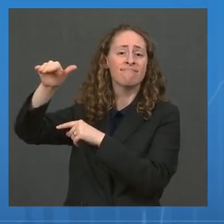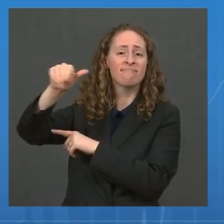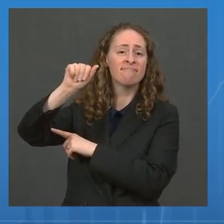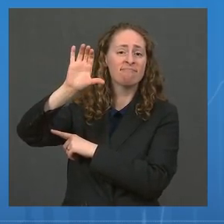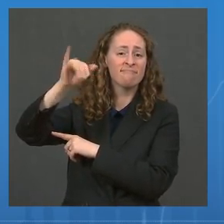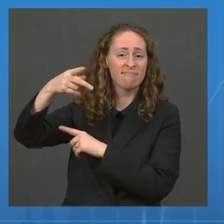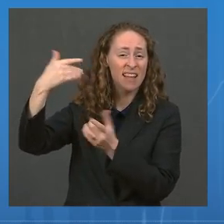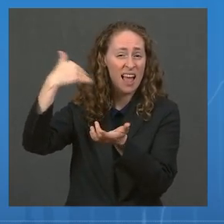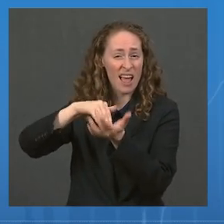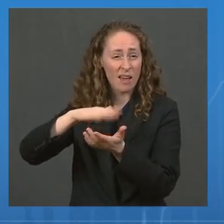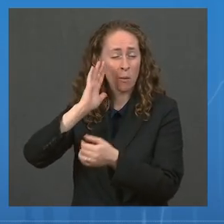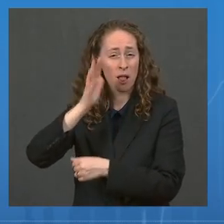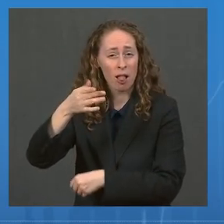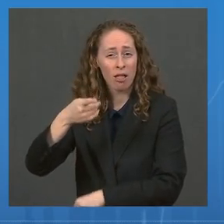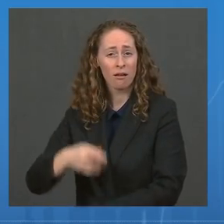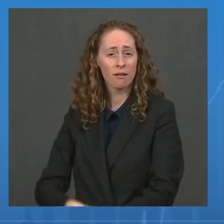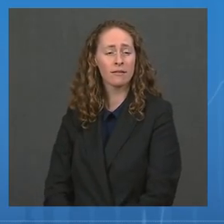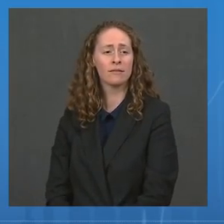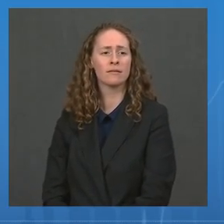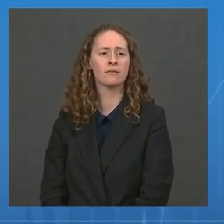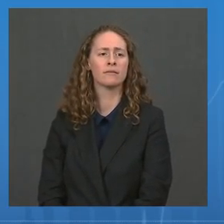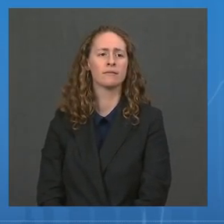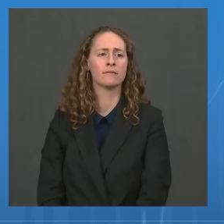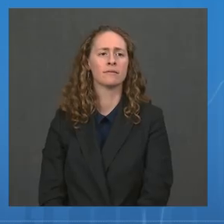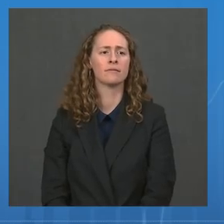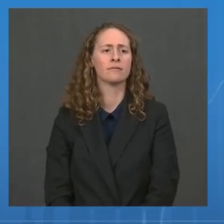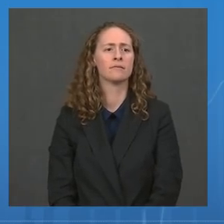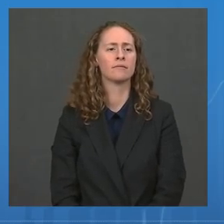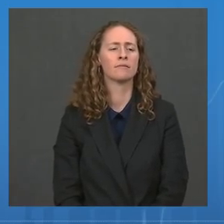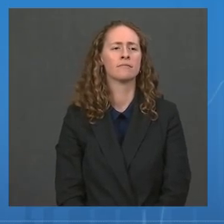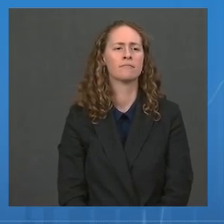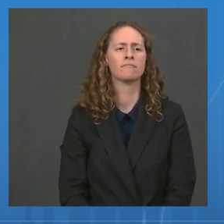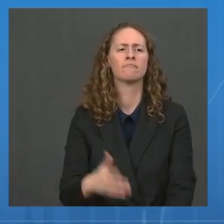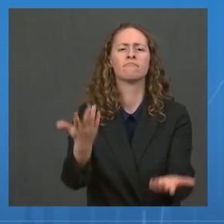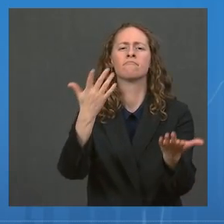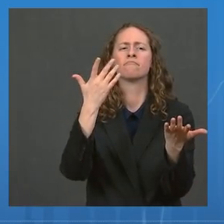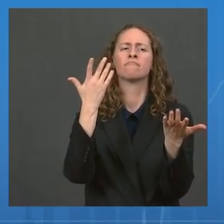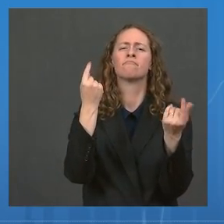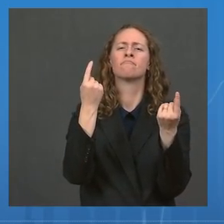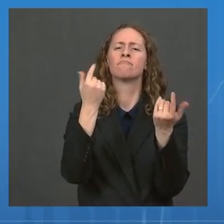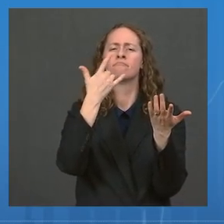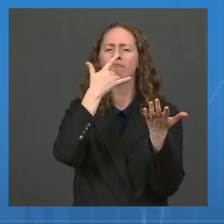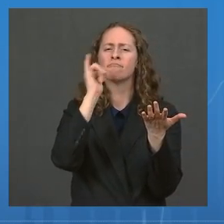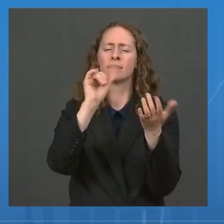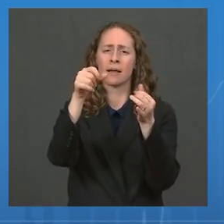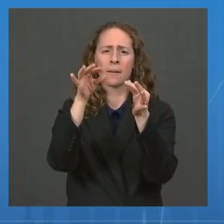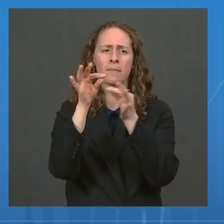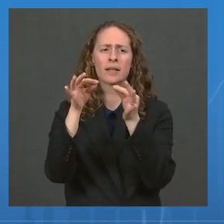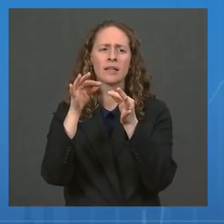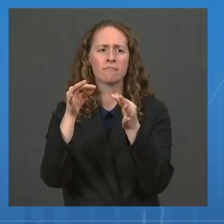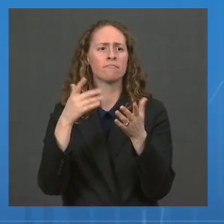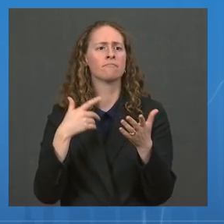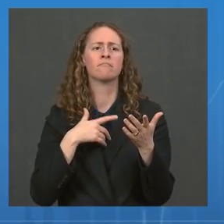the definition of "fully vaccinated." Dr. Walensky: Yeah, so we are not changing the definition right now of "fully vaccinated."